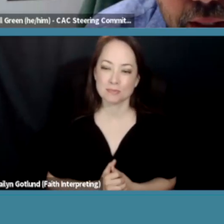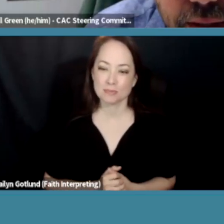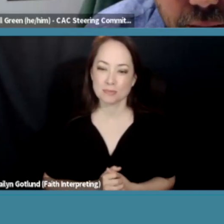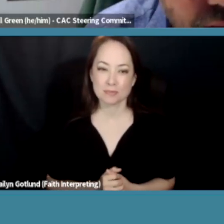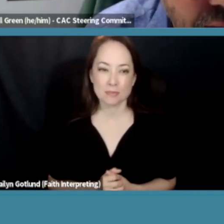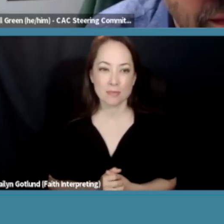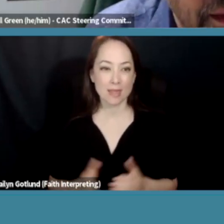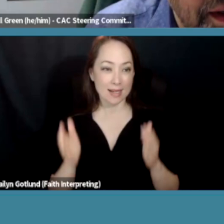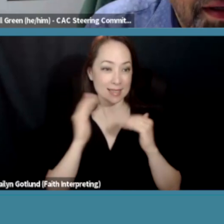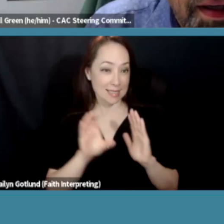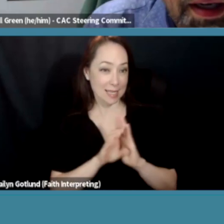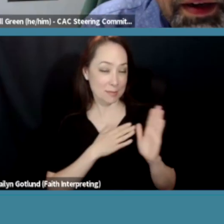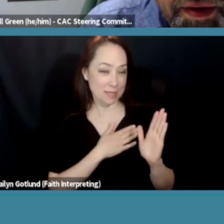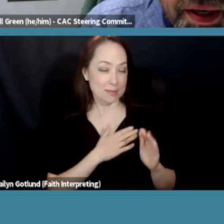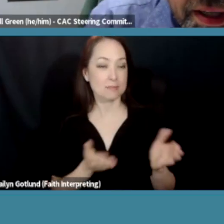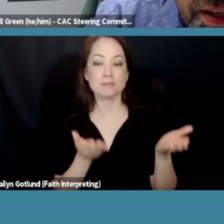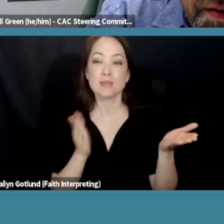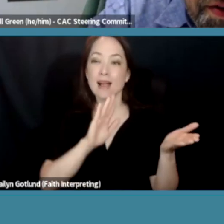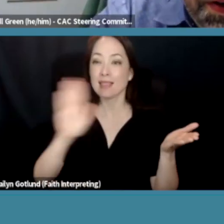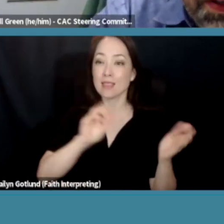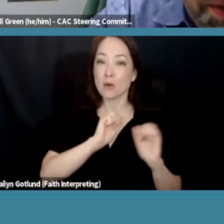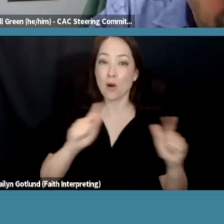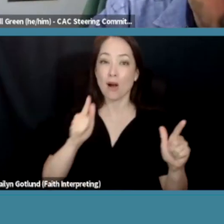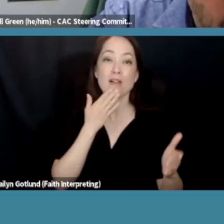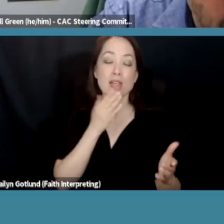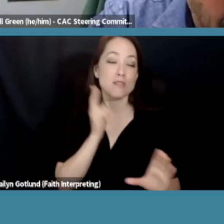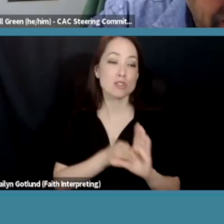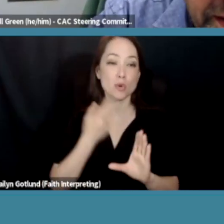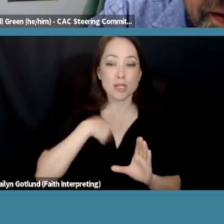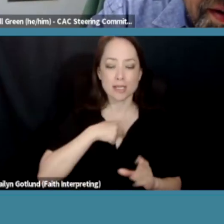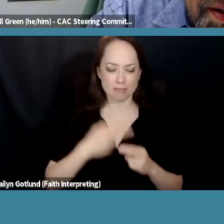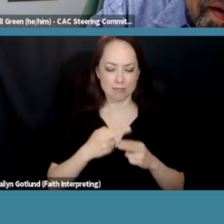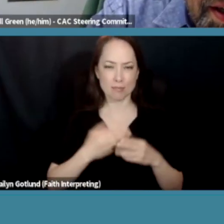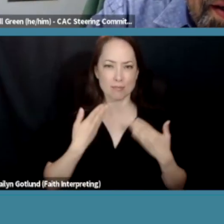Next slide, please. Hey, everybody. Thank you for joining us. My name is Bill Green.